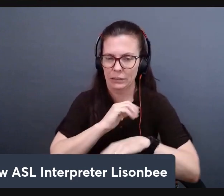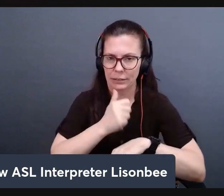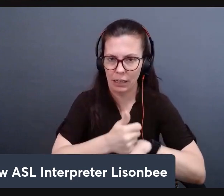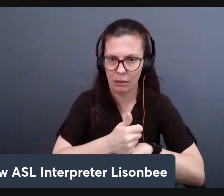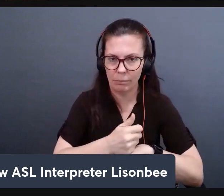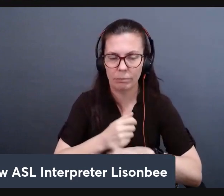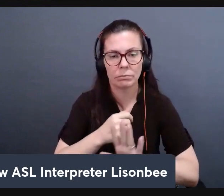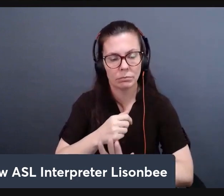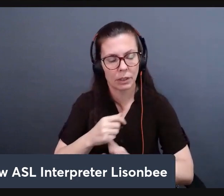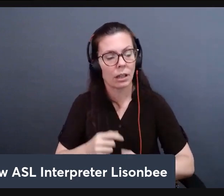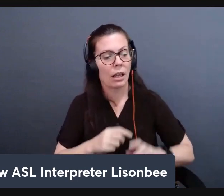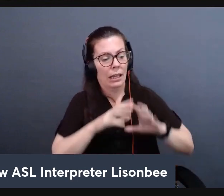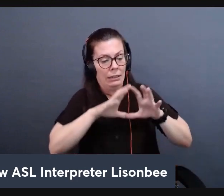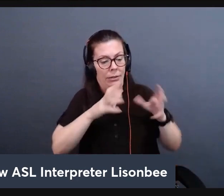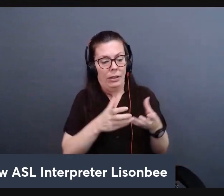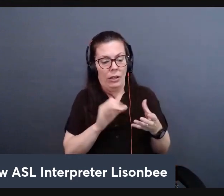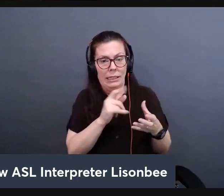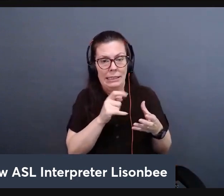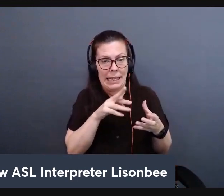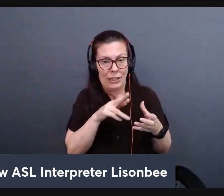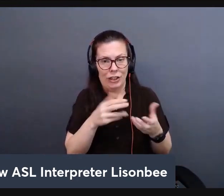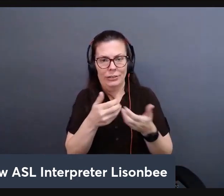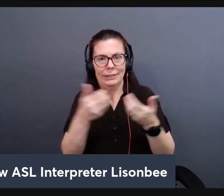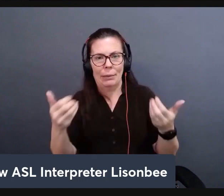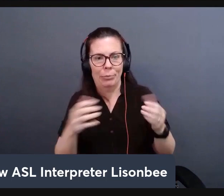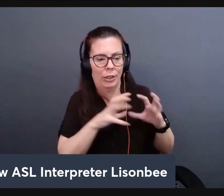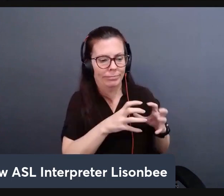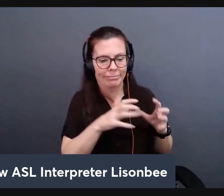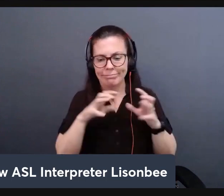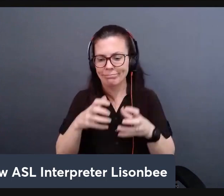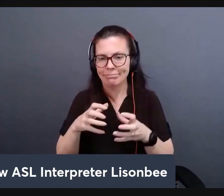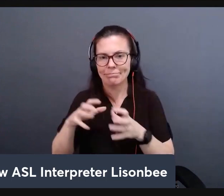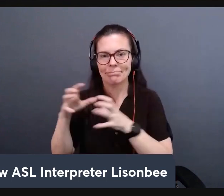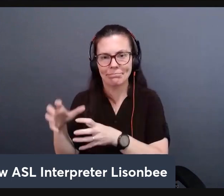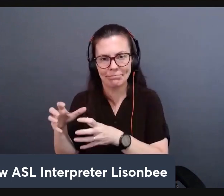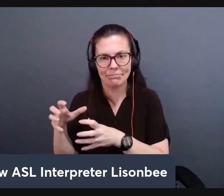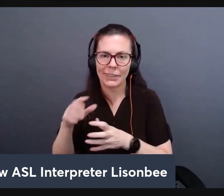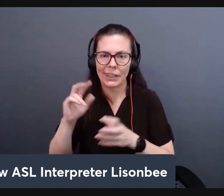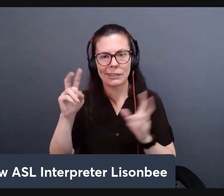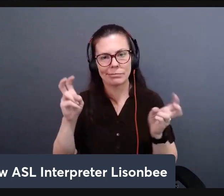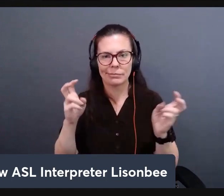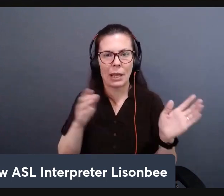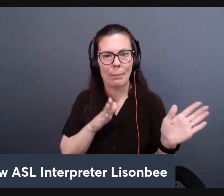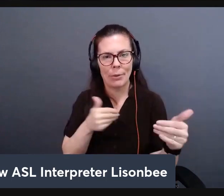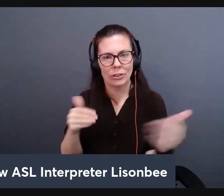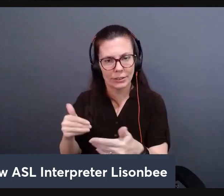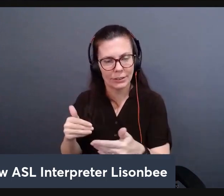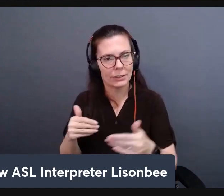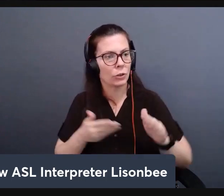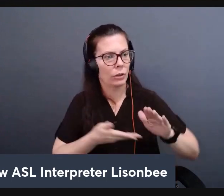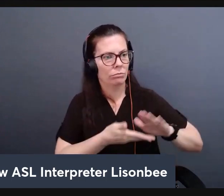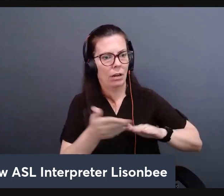With containers, all these applications are separate from each other in their own little containerized boxes. And I can run them actually side by side